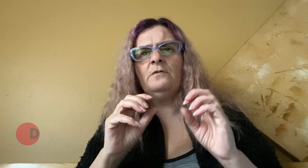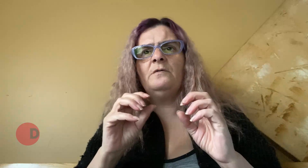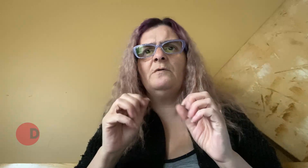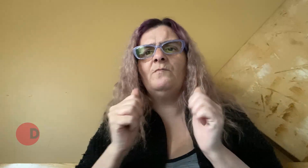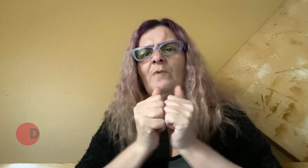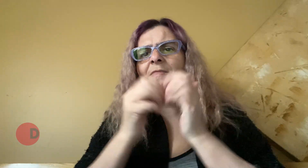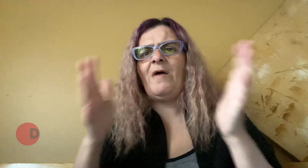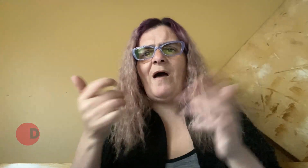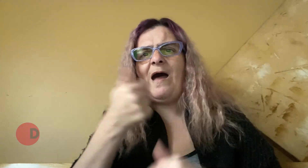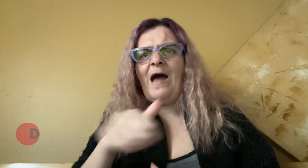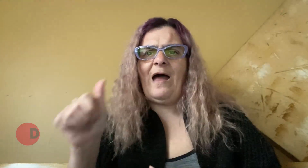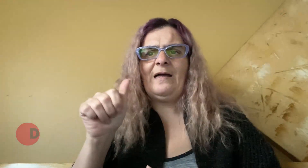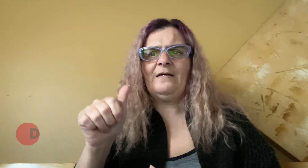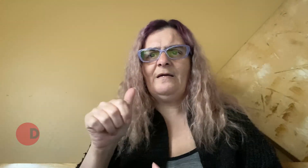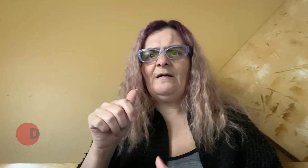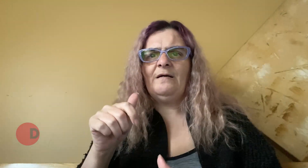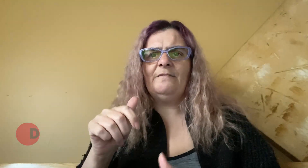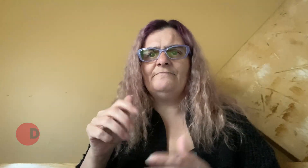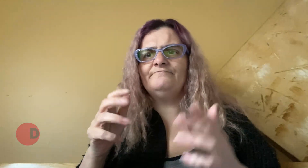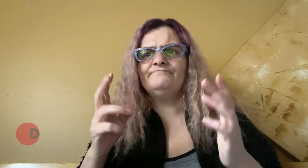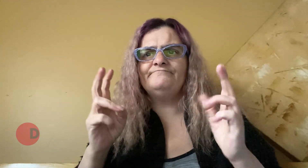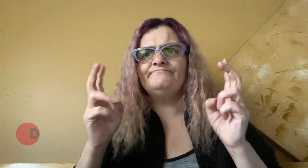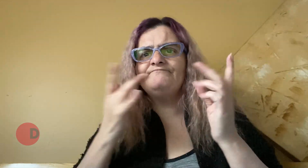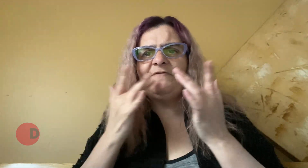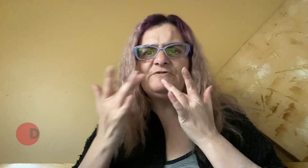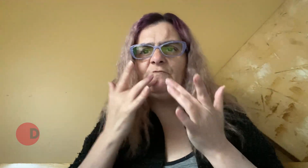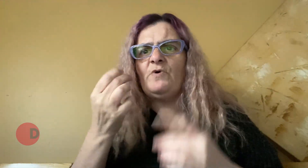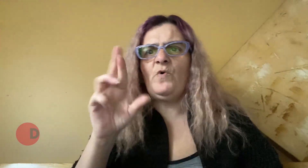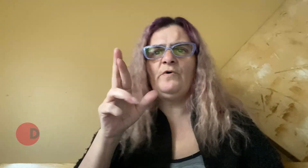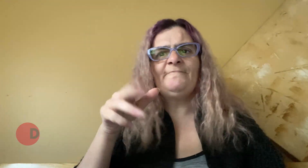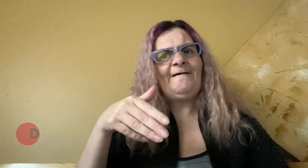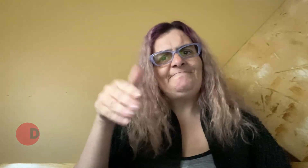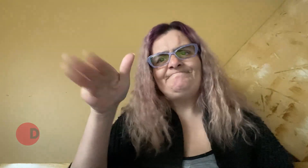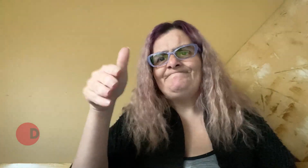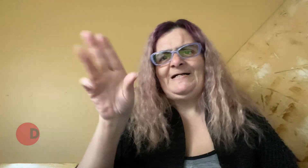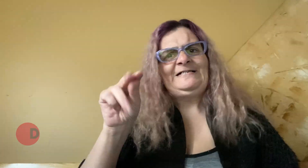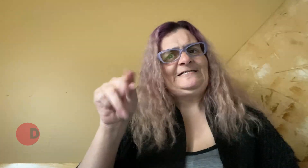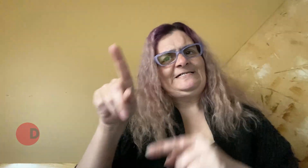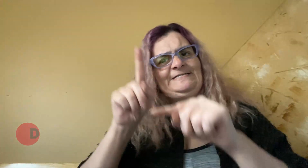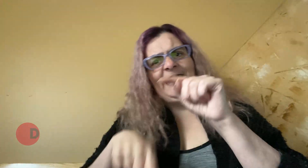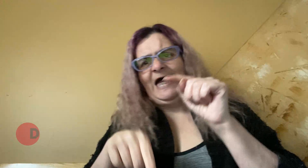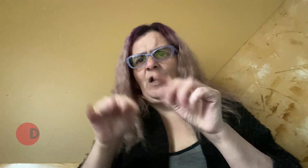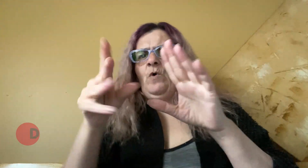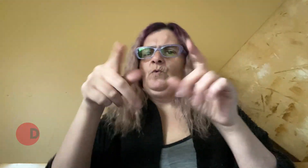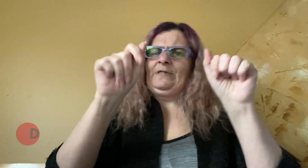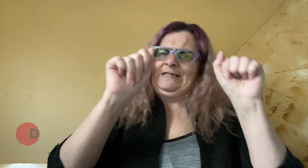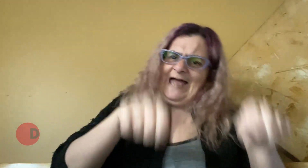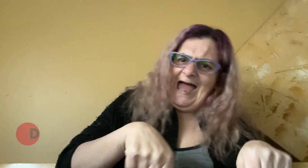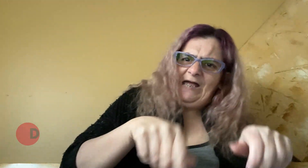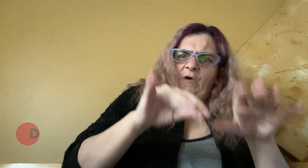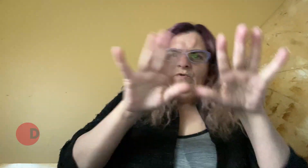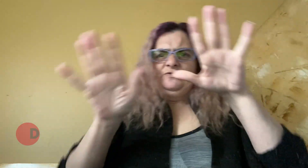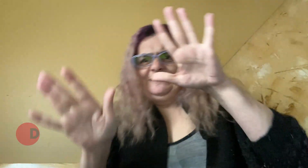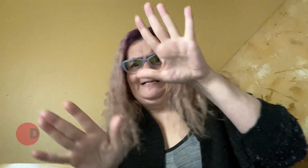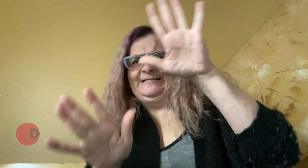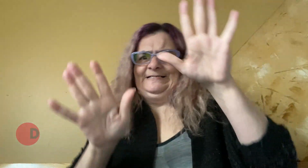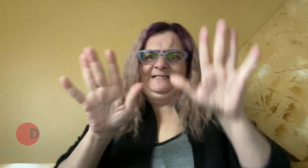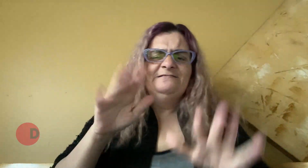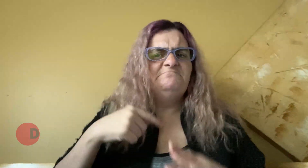Without any favoritism or leeway as to who can and cannot be part, we have no interest in it.